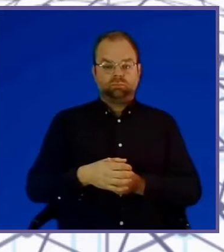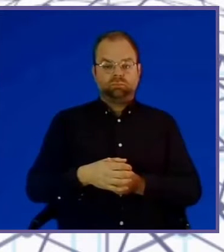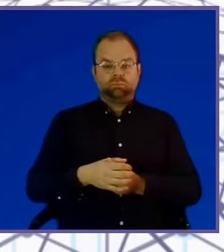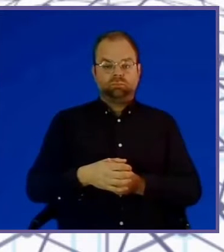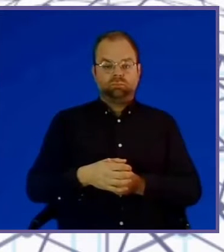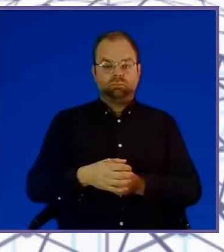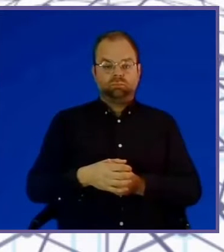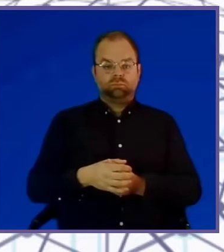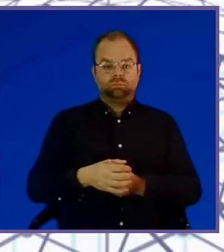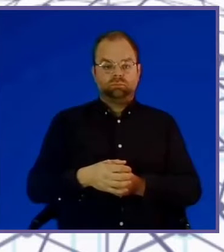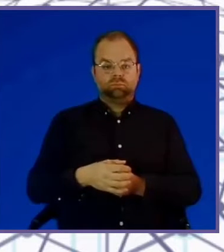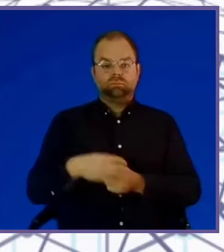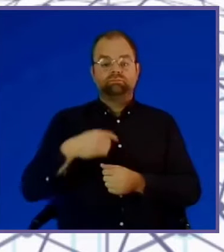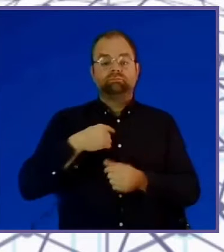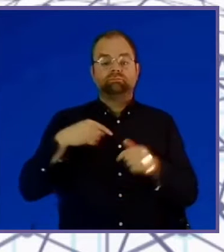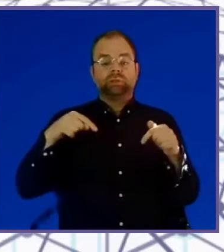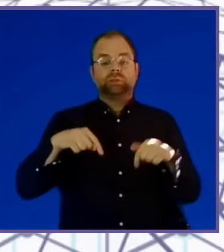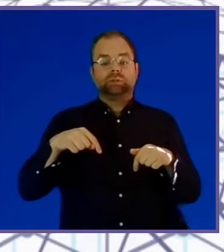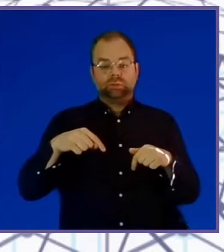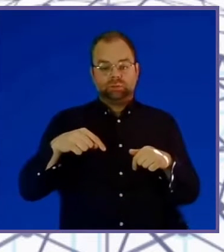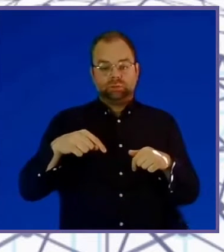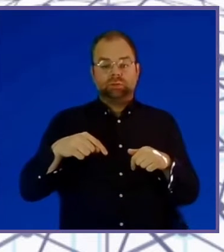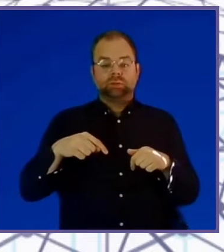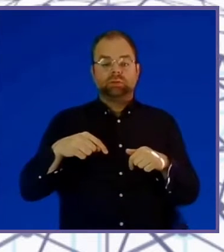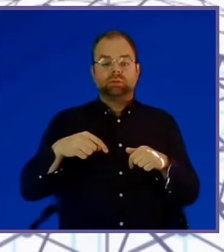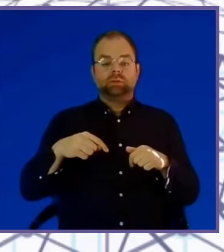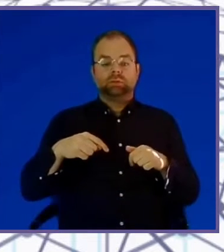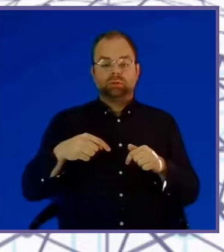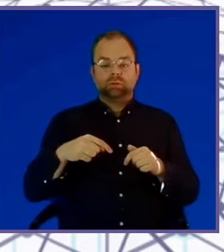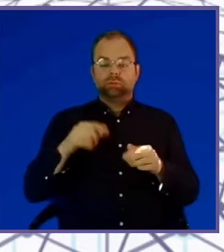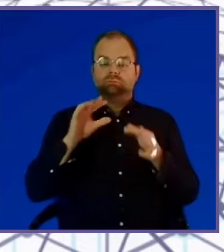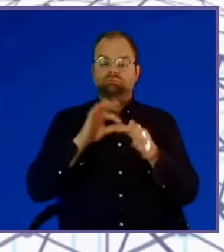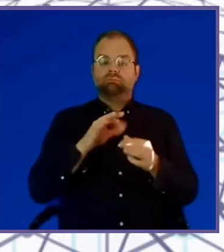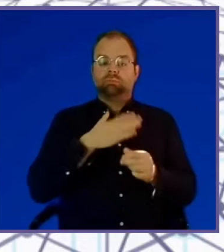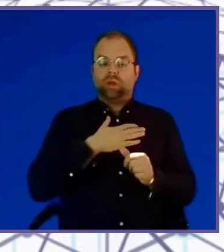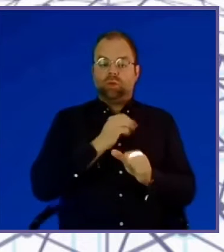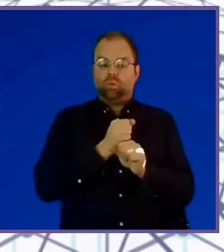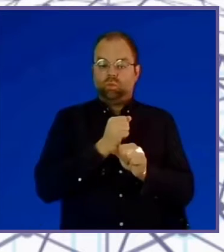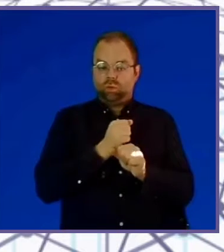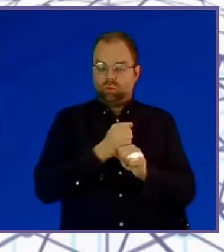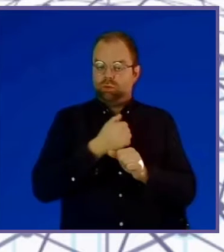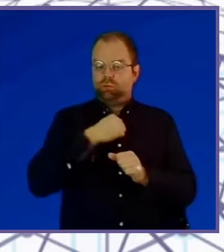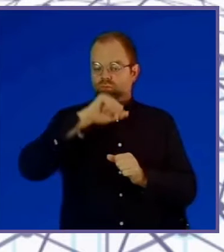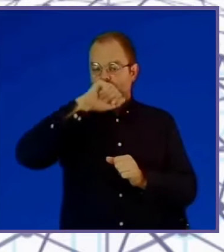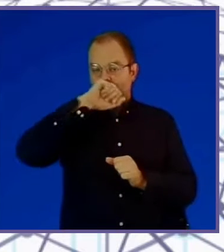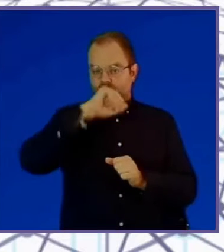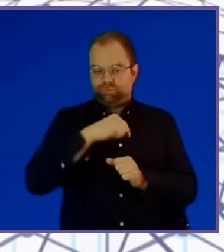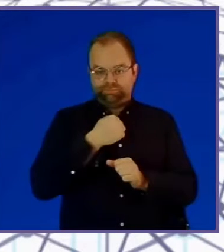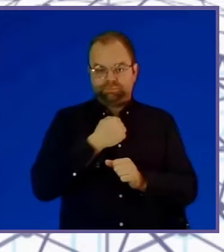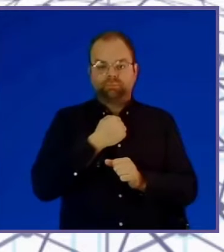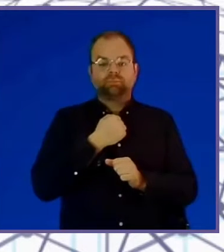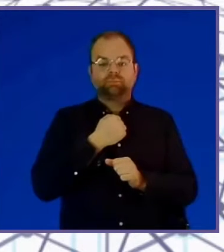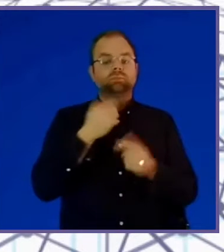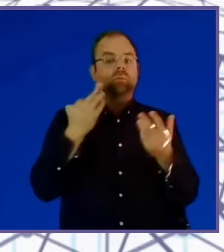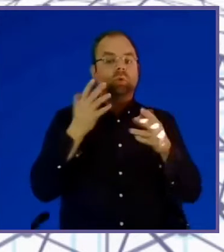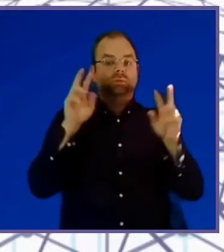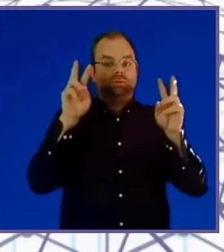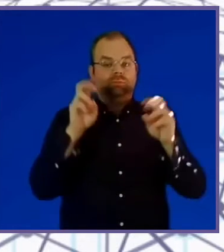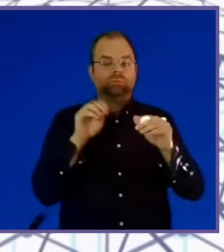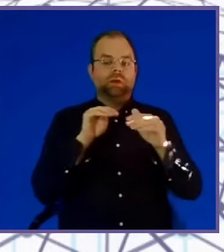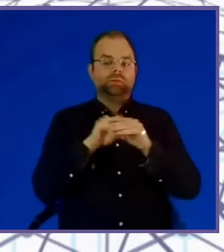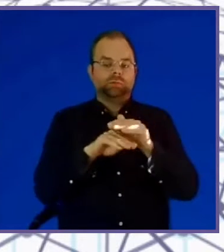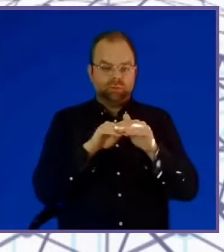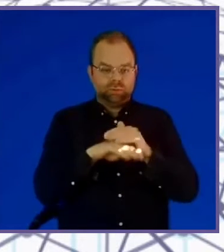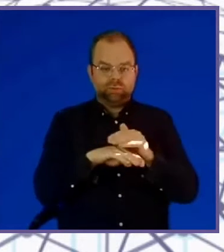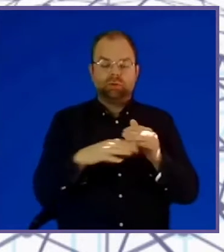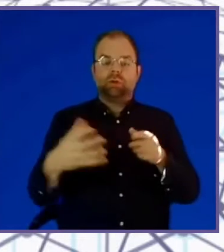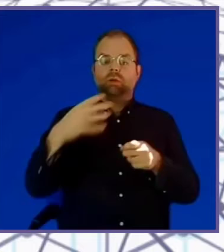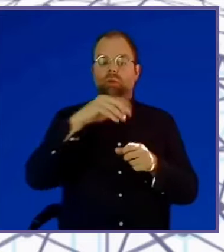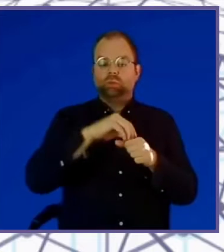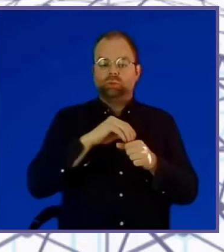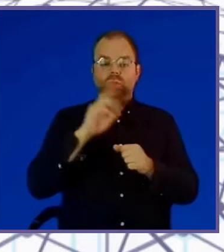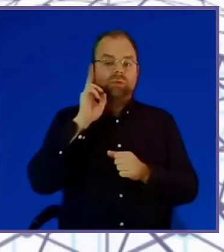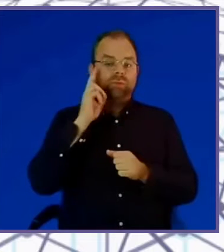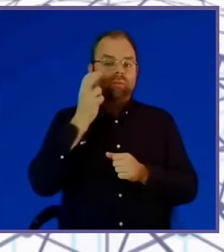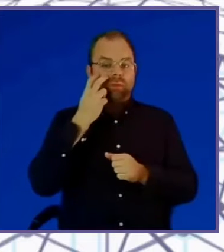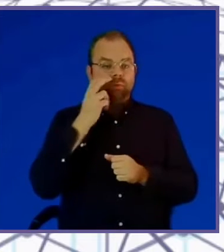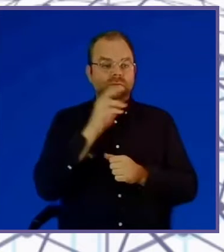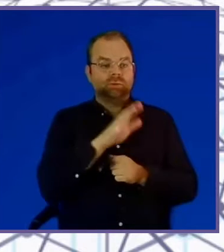which is accessibility and inclusion for deafblind children in the global south.